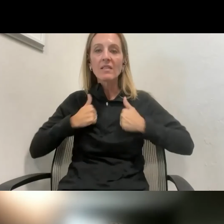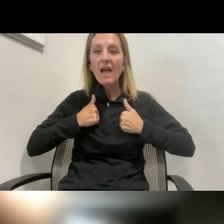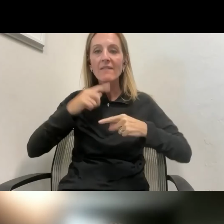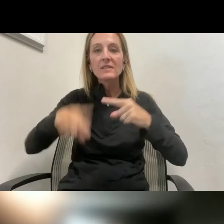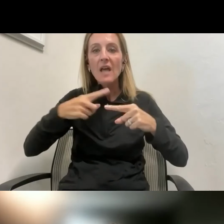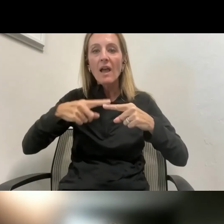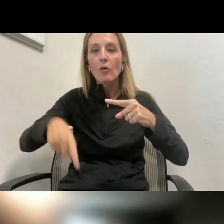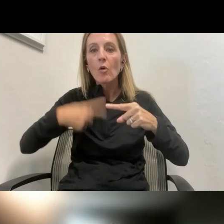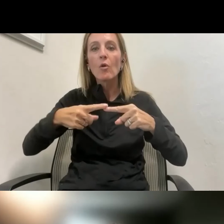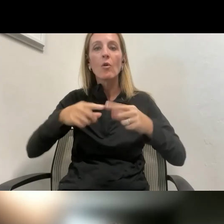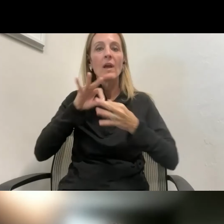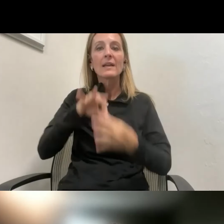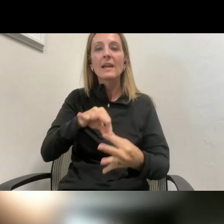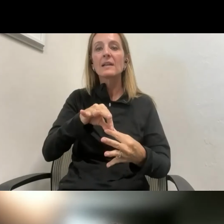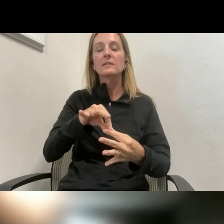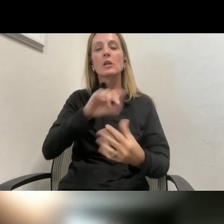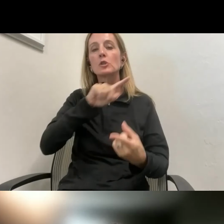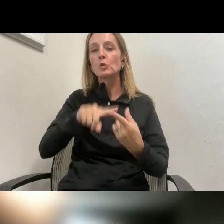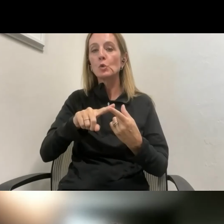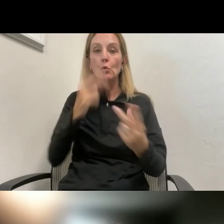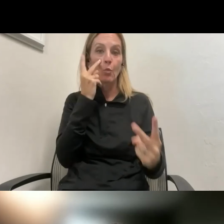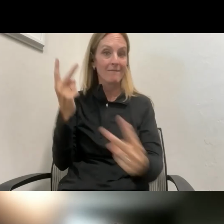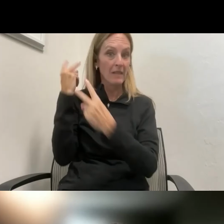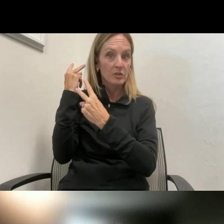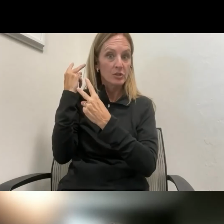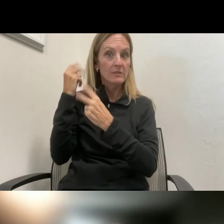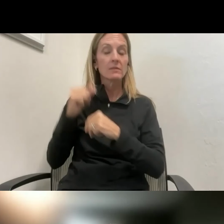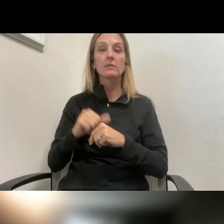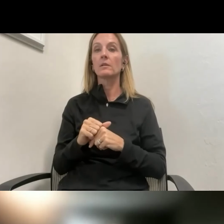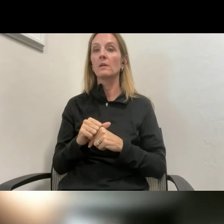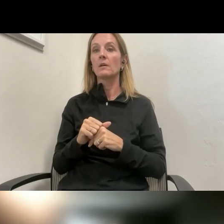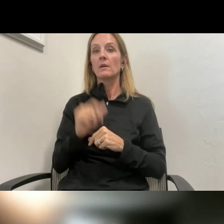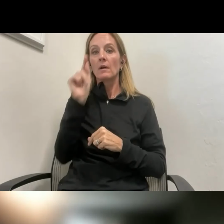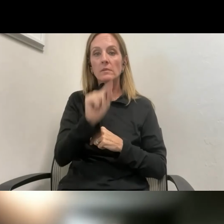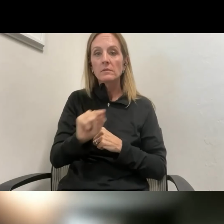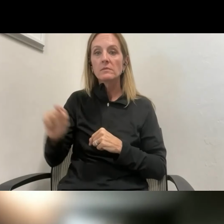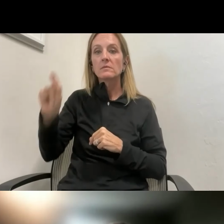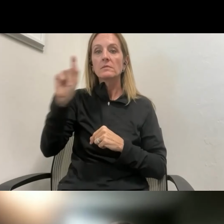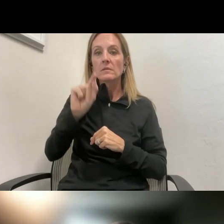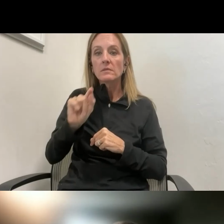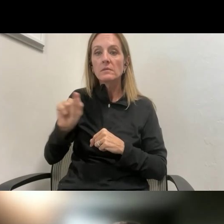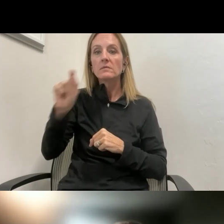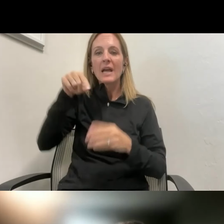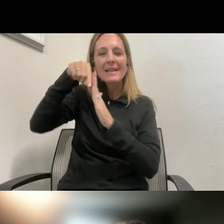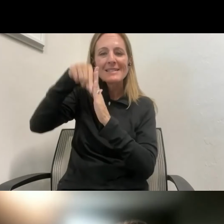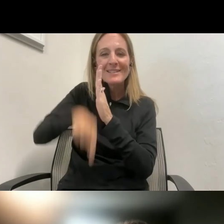Connects us to reflection and deeper understanding. Yeah, it's so beautiful.